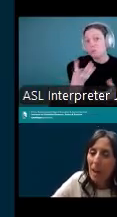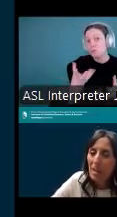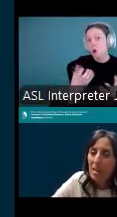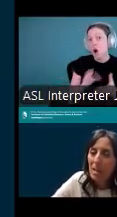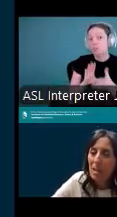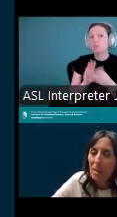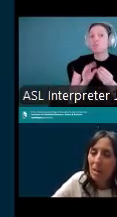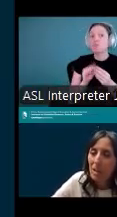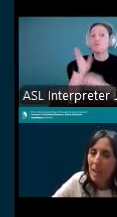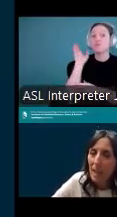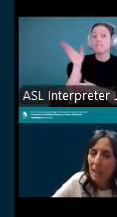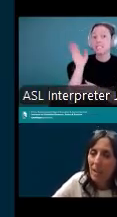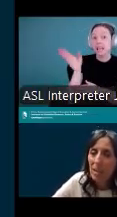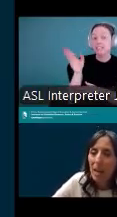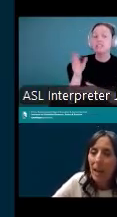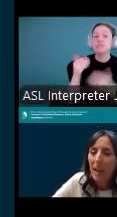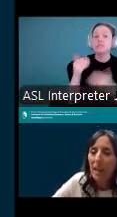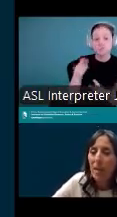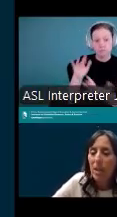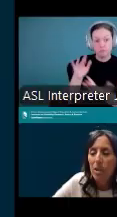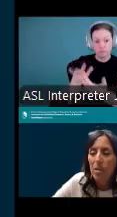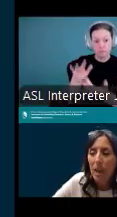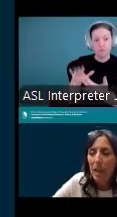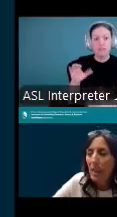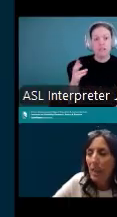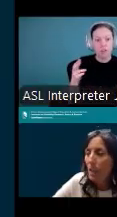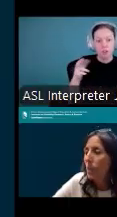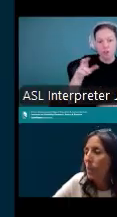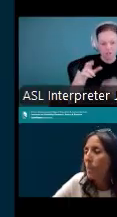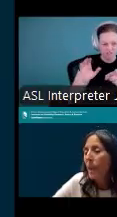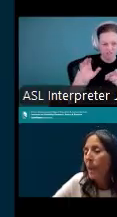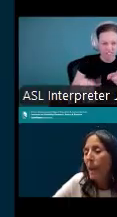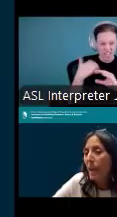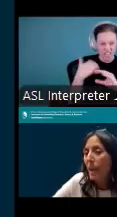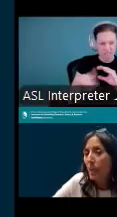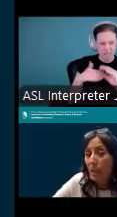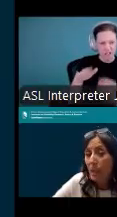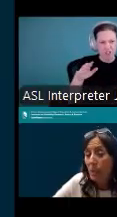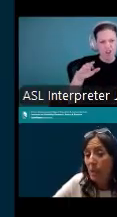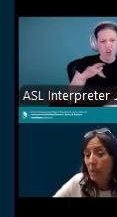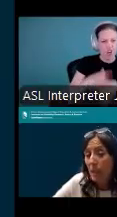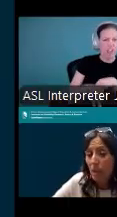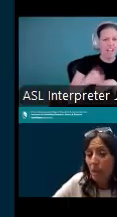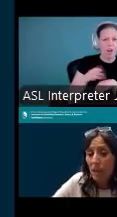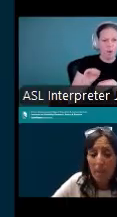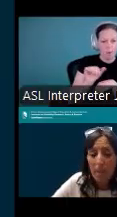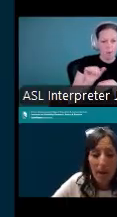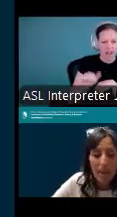out to earlyecho@usu.edu and we will get you set up on this